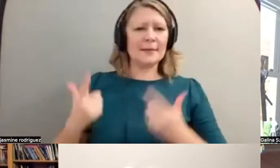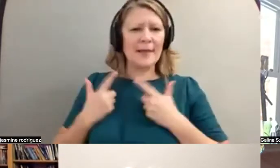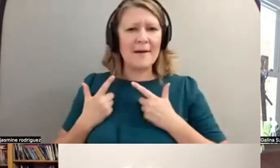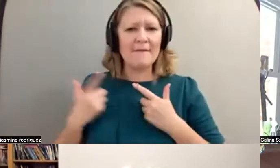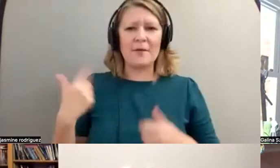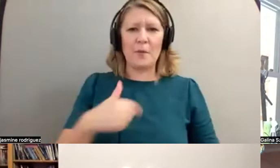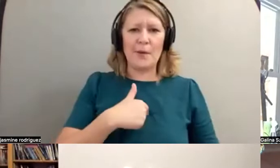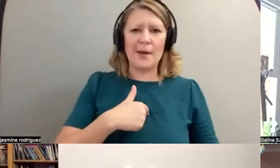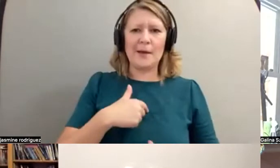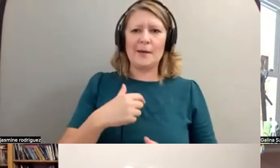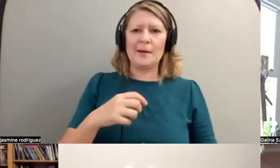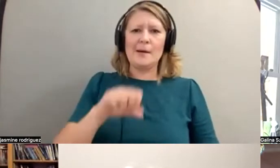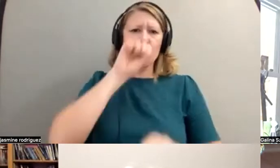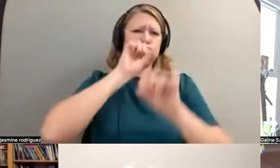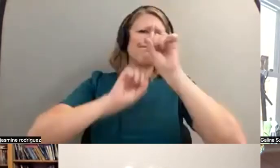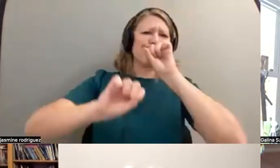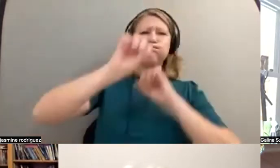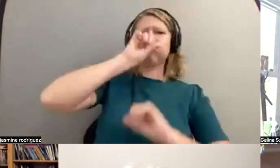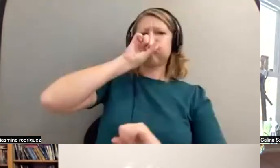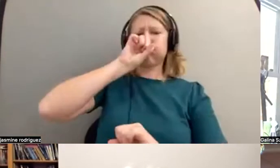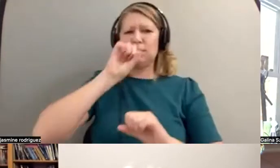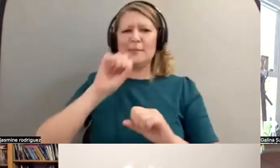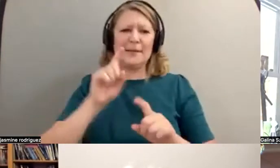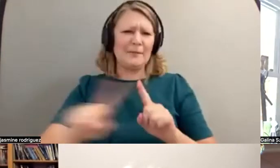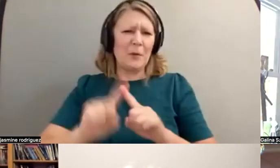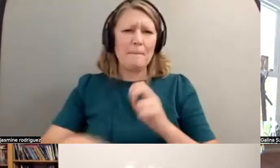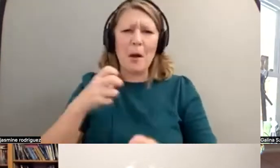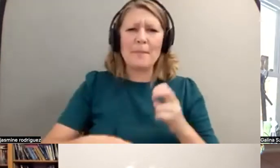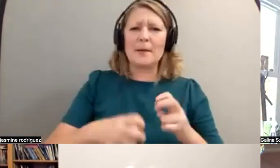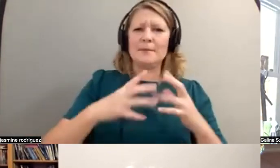it is people think, I made mistake, I was-- it was.